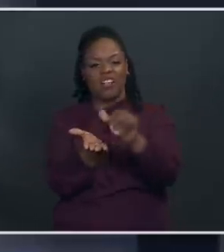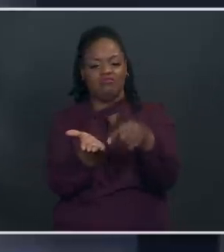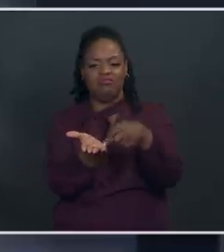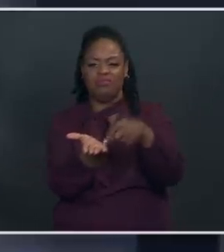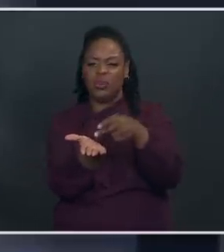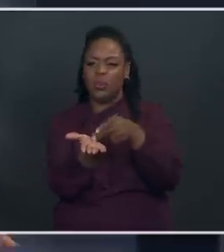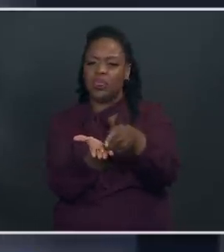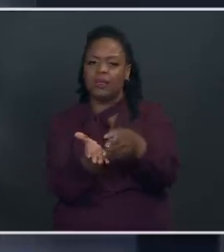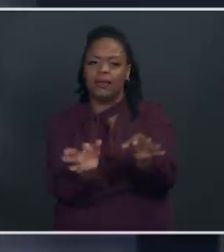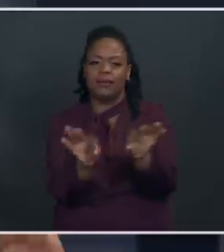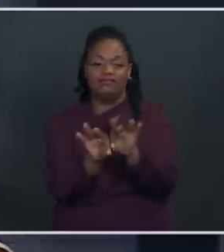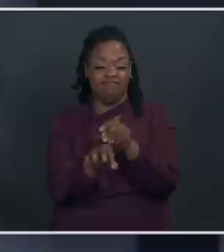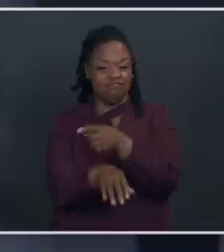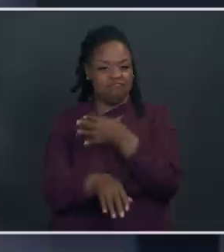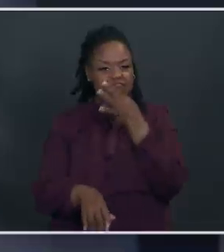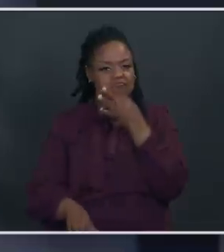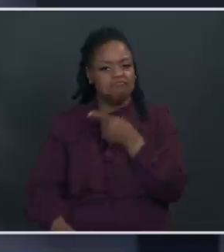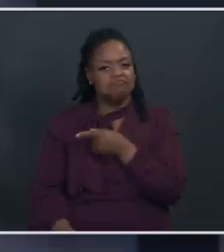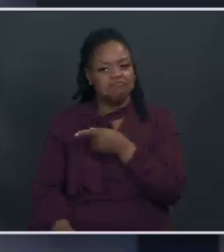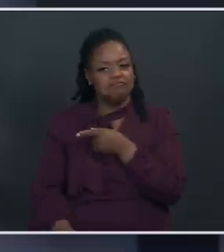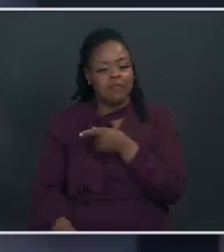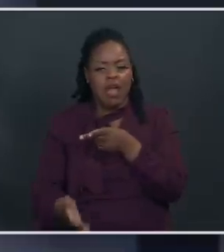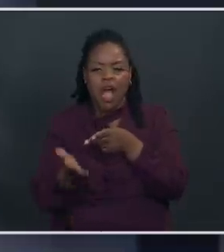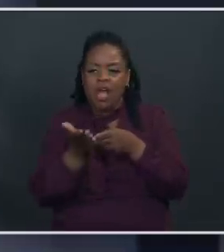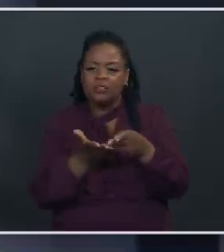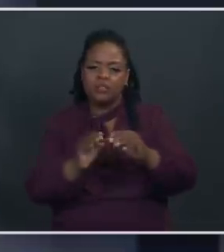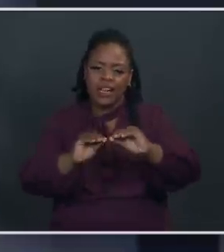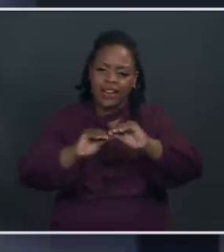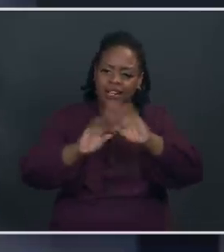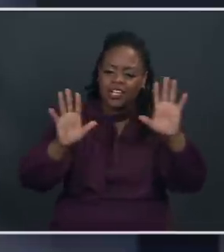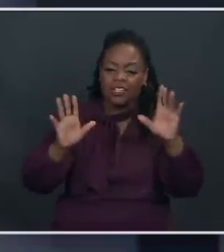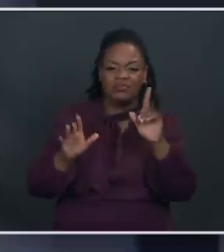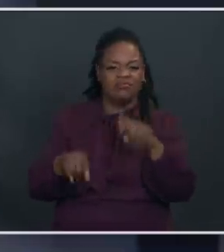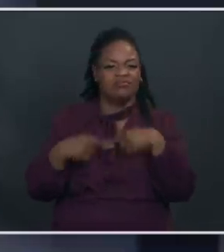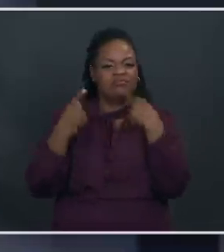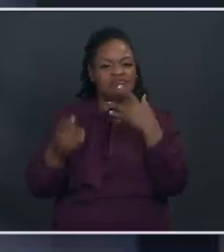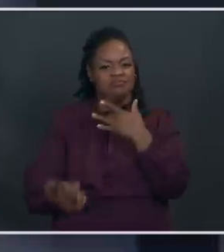and doing so with great candor and transparency. And I'm very happy to be here with her.